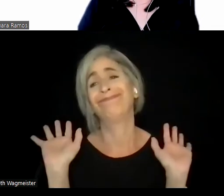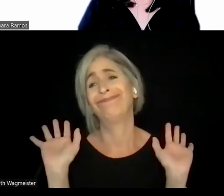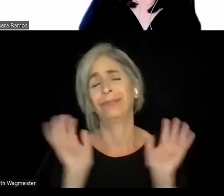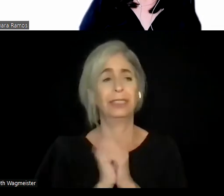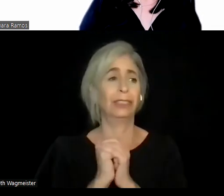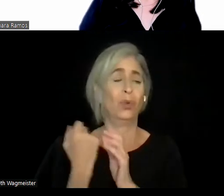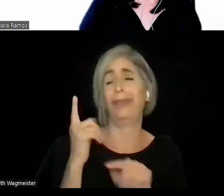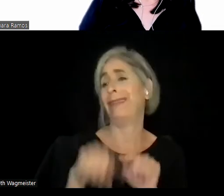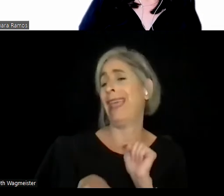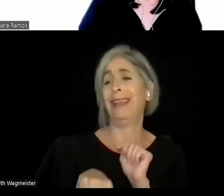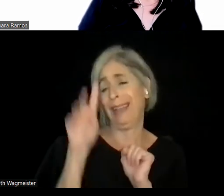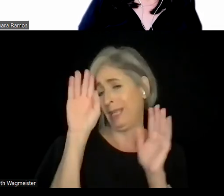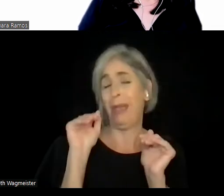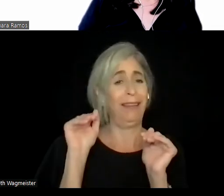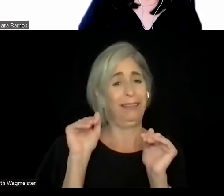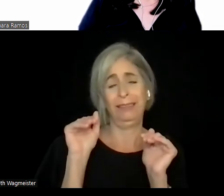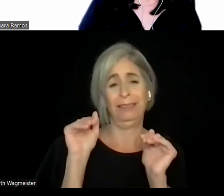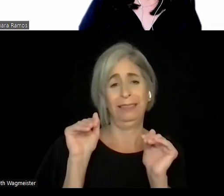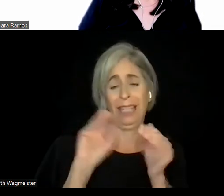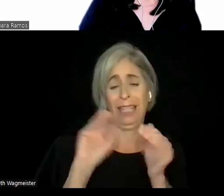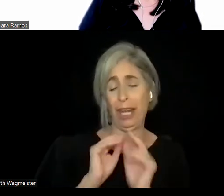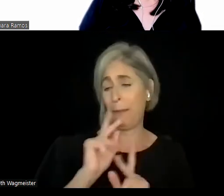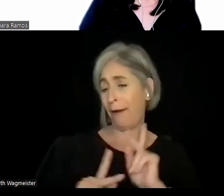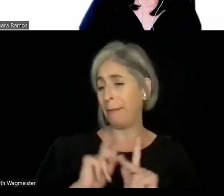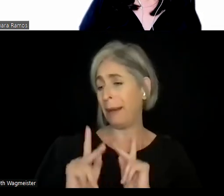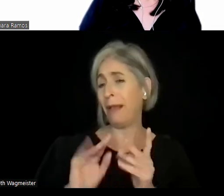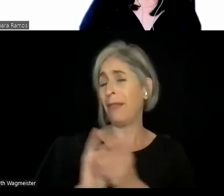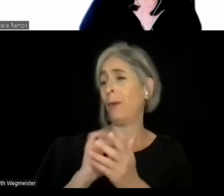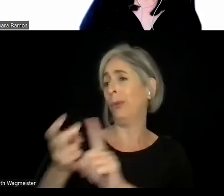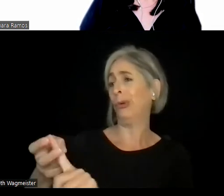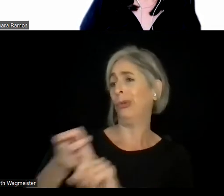for example, I'm in Seattle, Seattle is scewed white in demographic